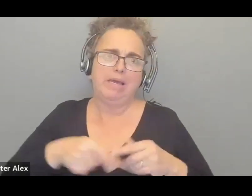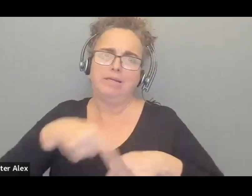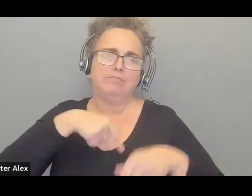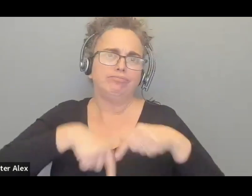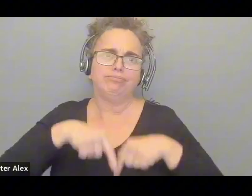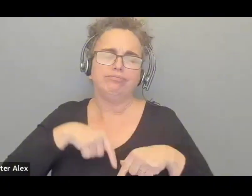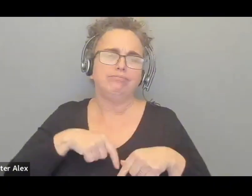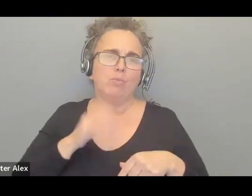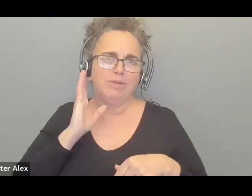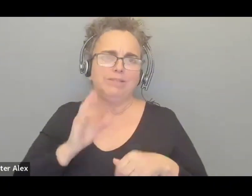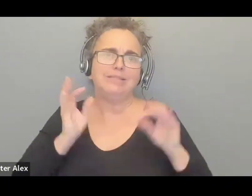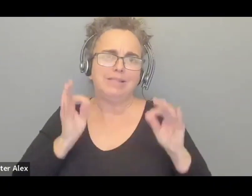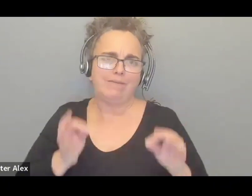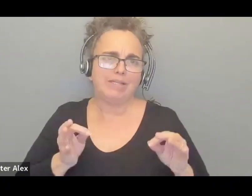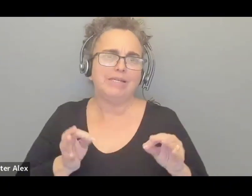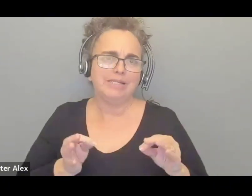save time.